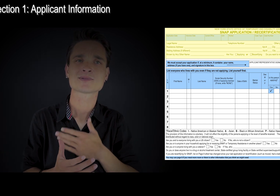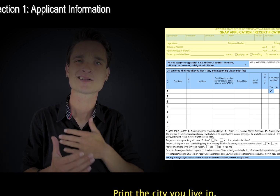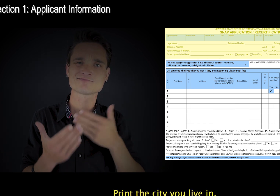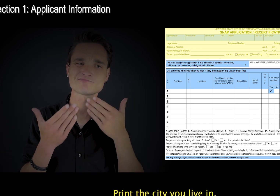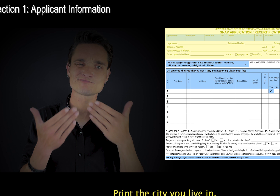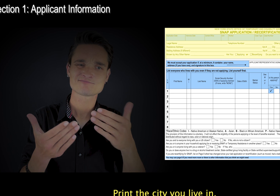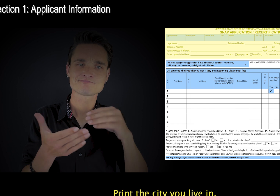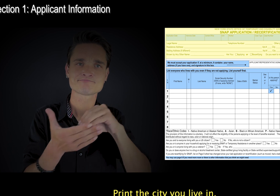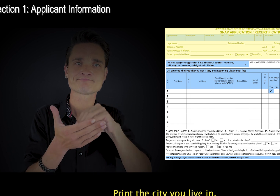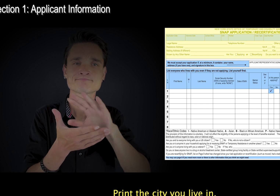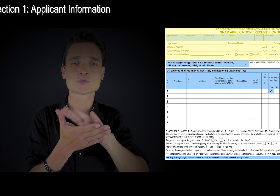Print the city you live in.